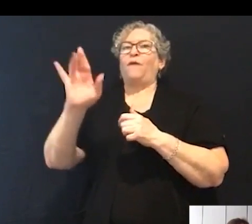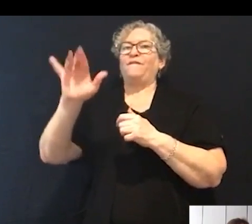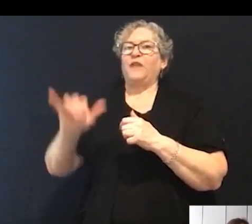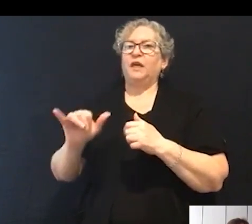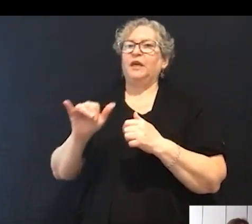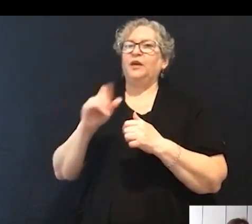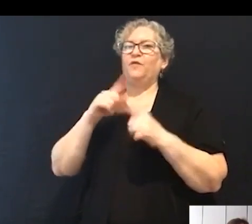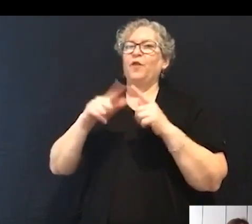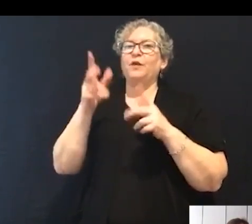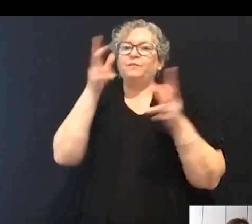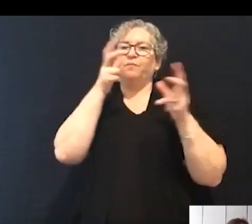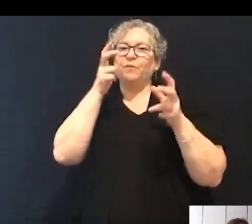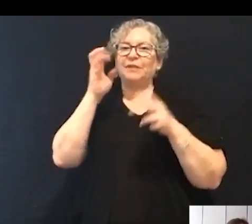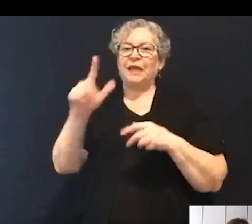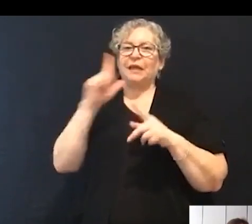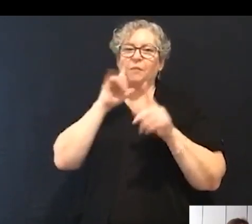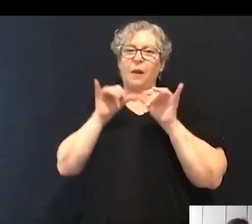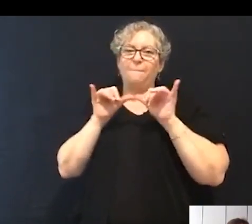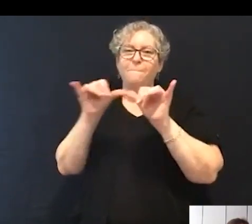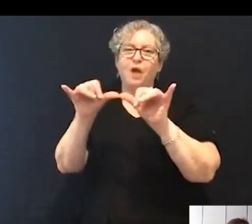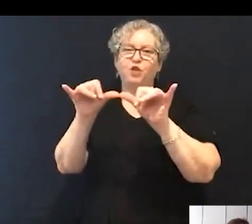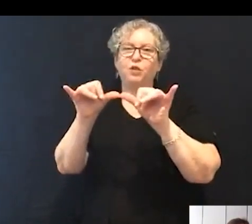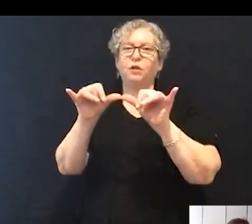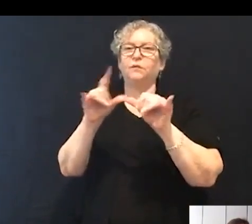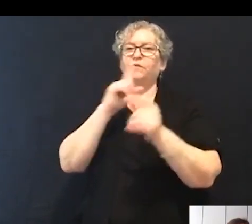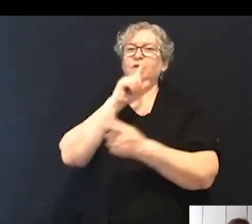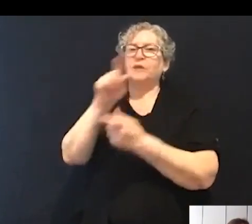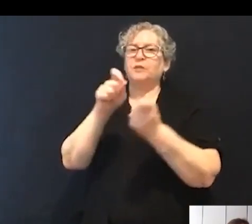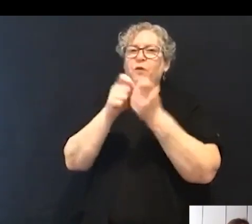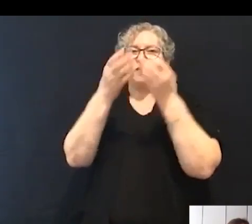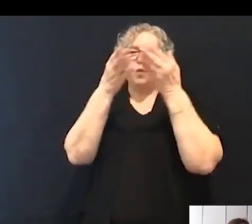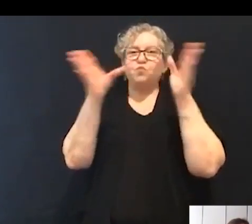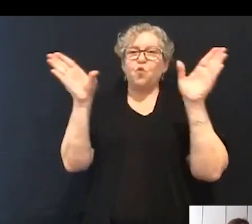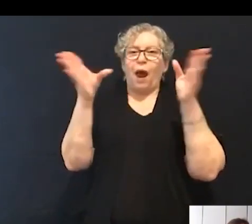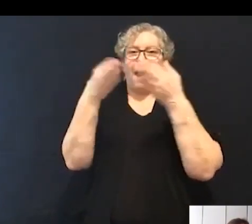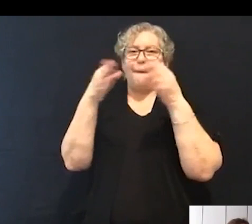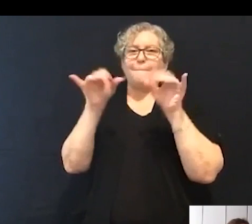can be measured by this specific parameter called the ellipsoid zone.